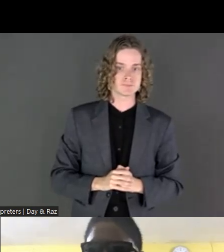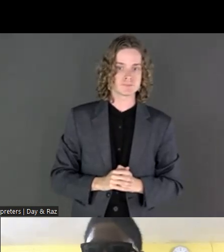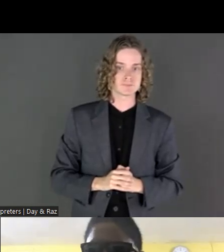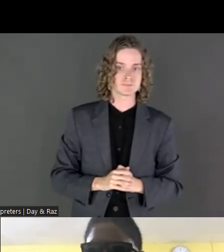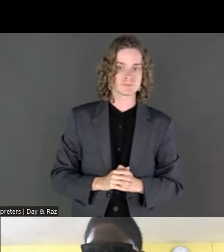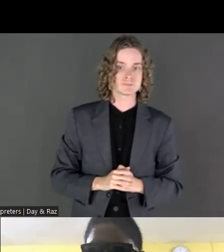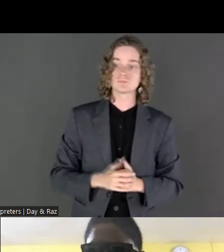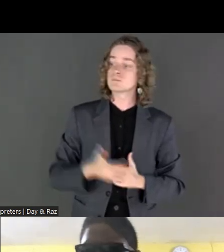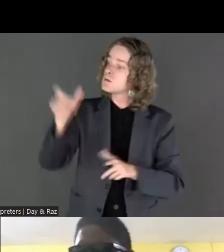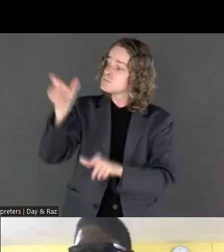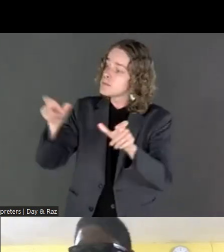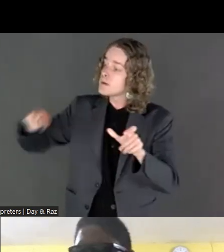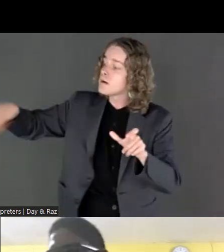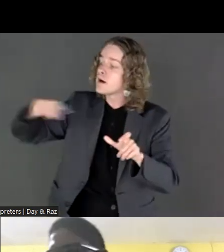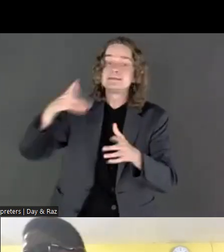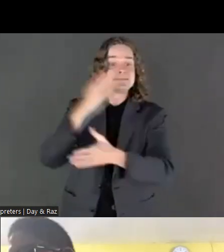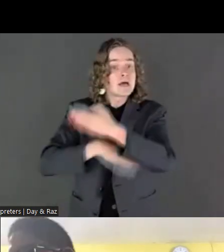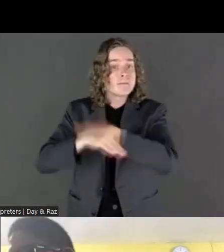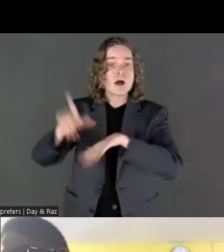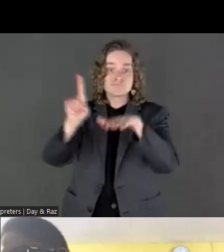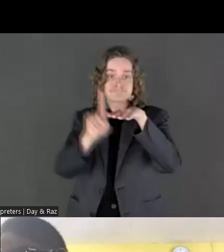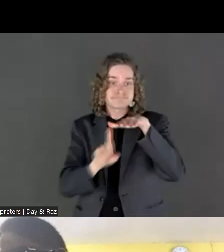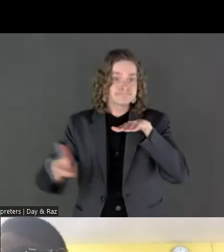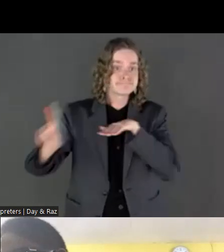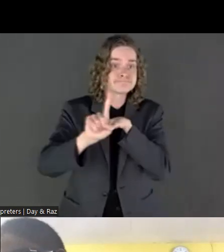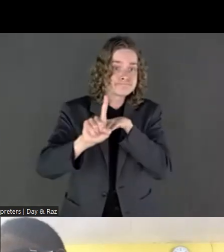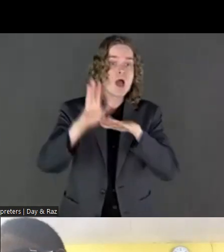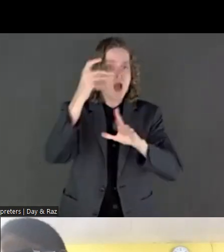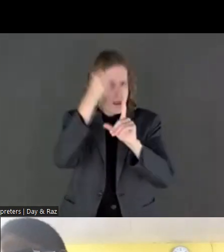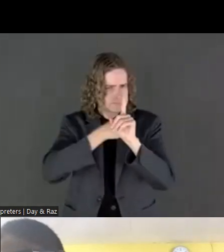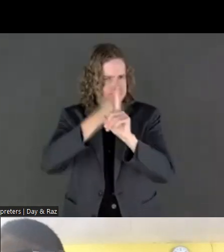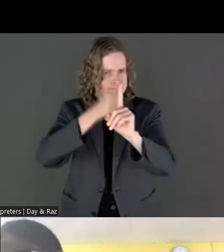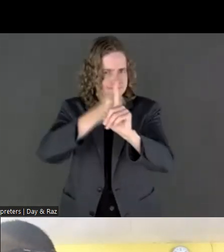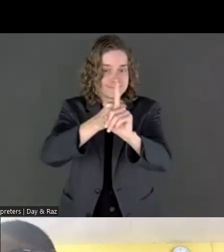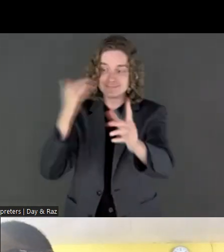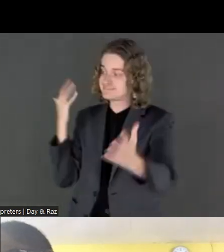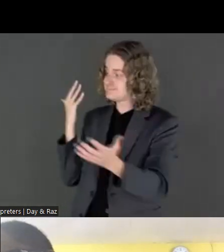their representative organizations over the last decades, there has been tremendous progress and